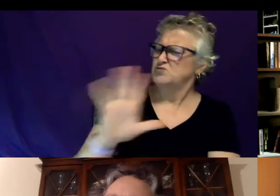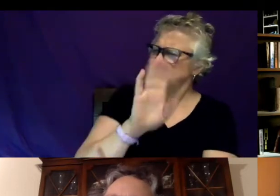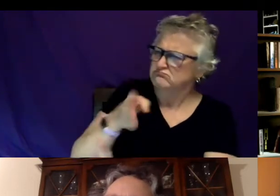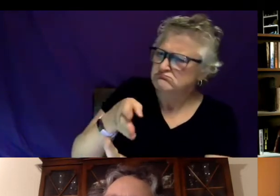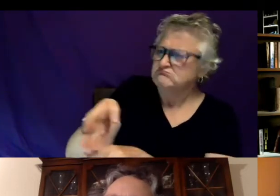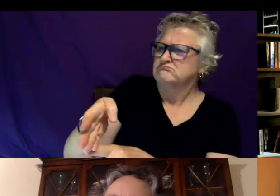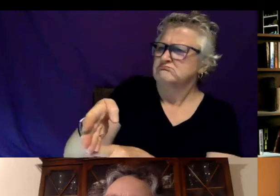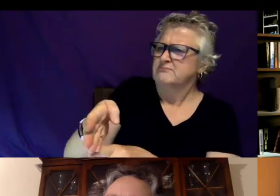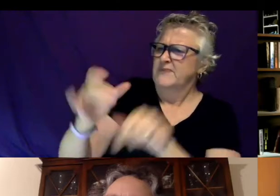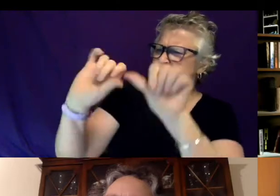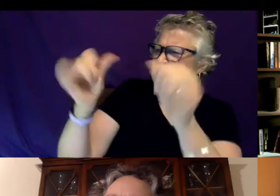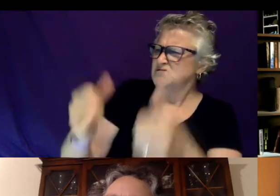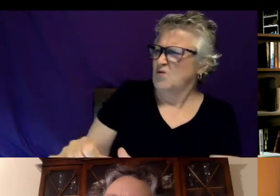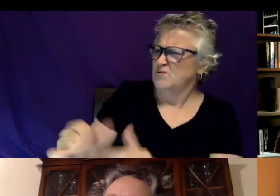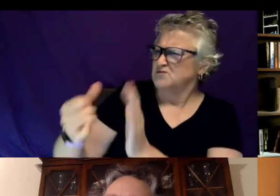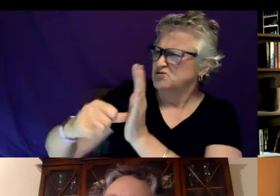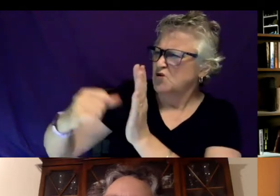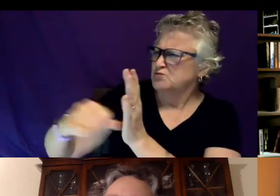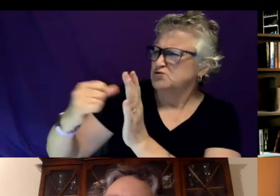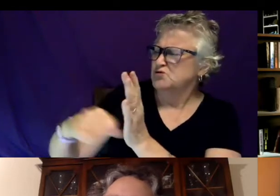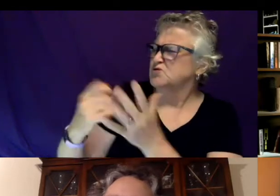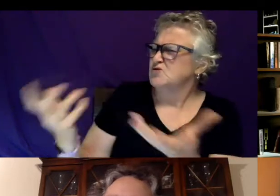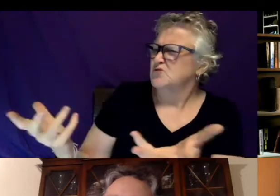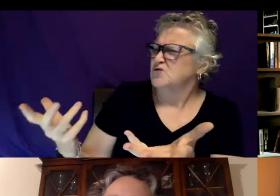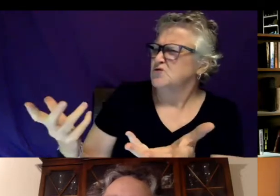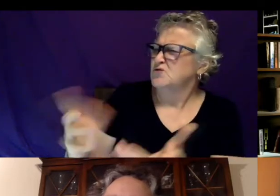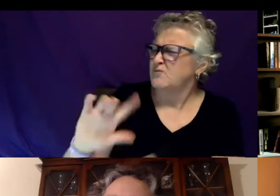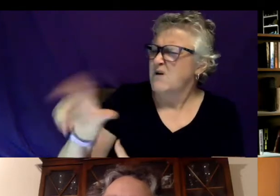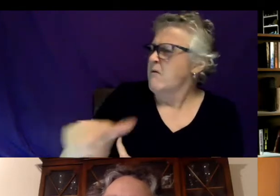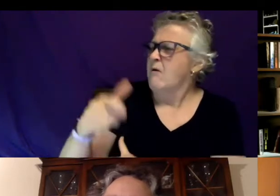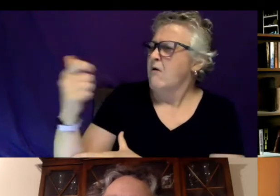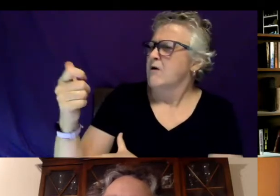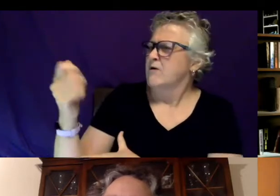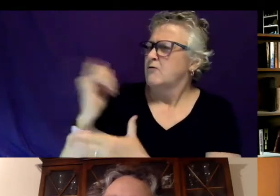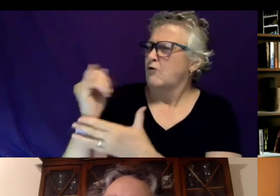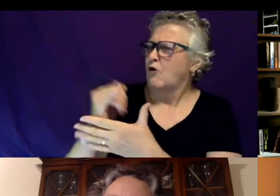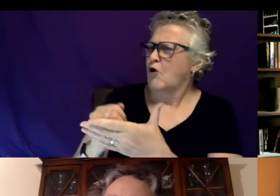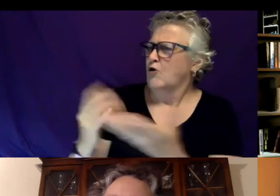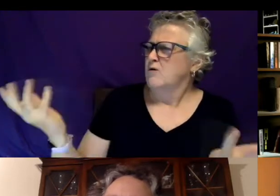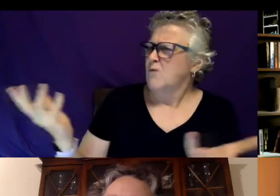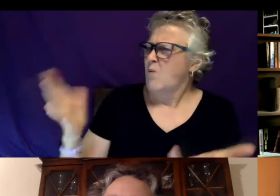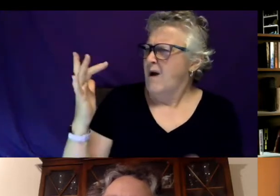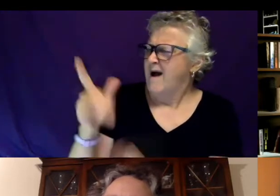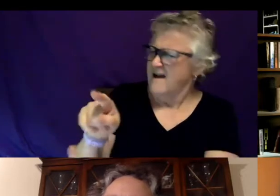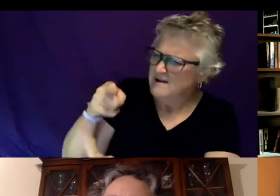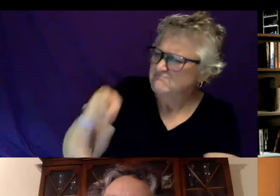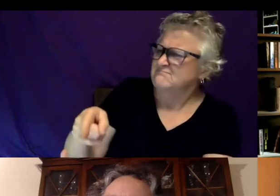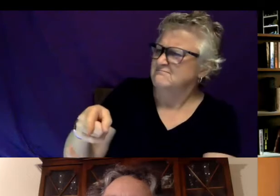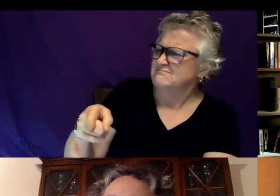Well uh, you know it might have been, uh I just had a fascination for building